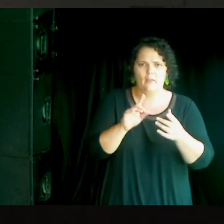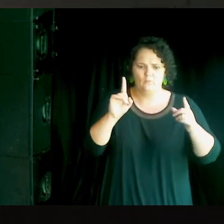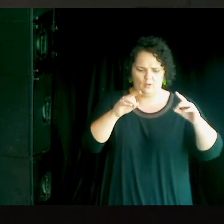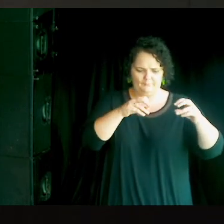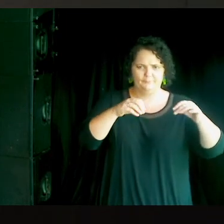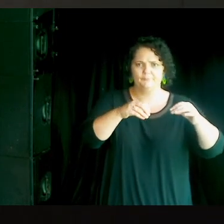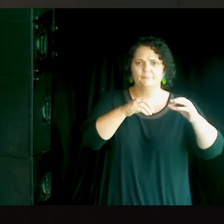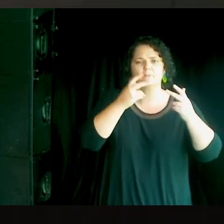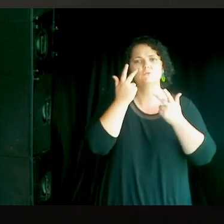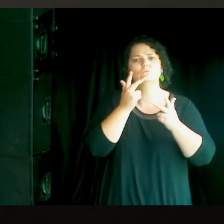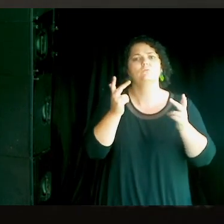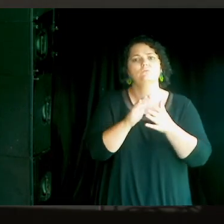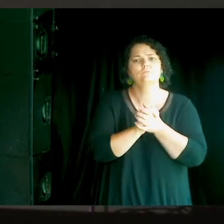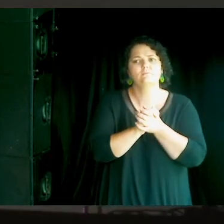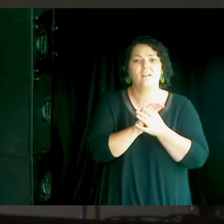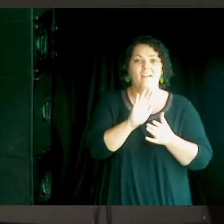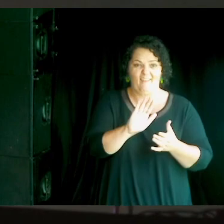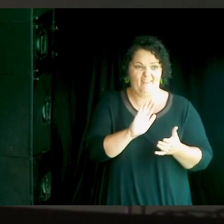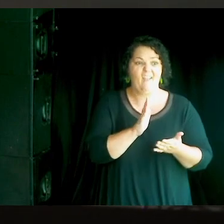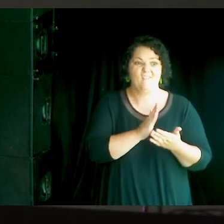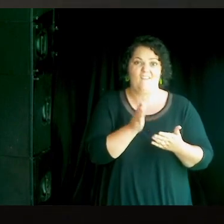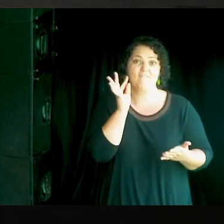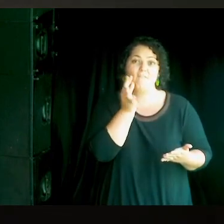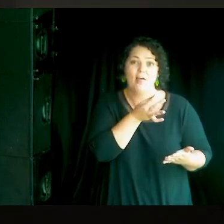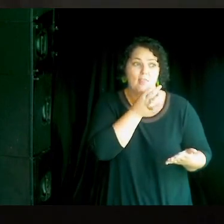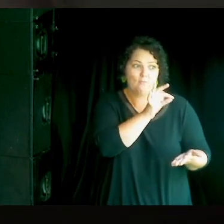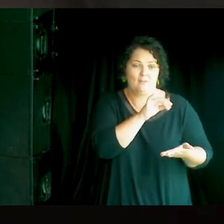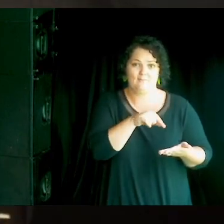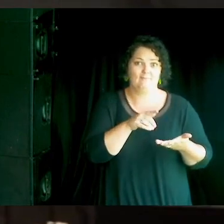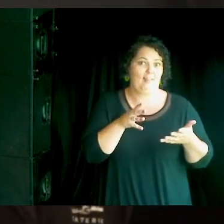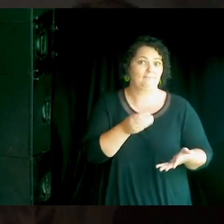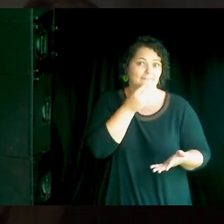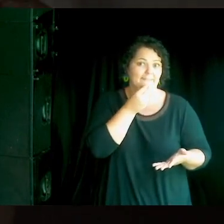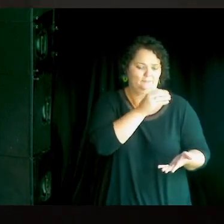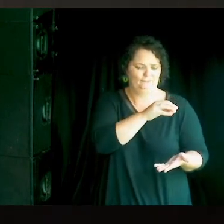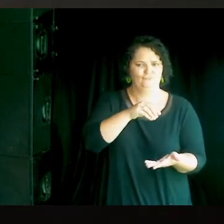get some nice edible flowers from my garden and you also got the as I mentioned before their